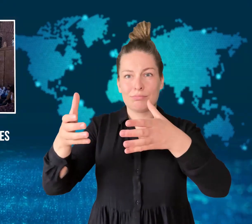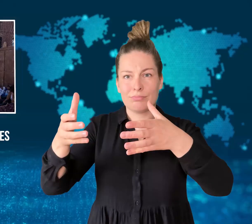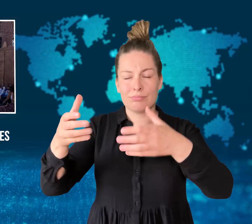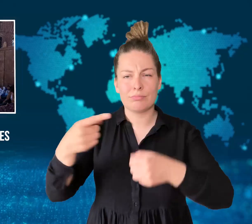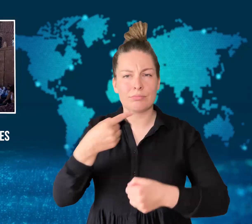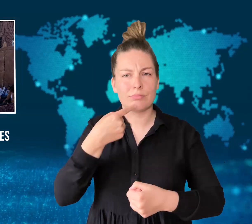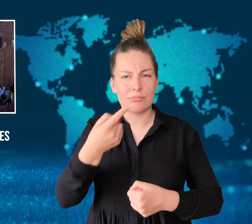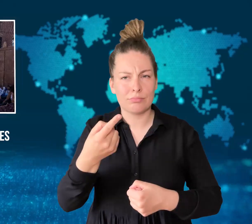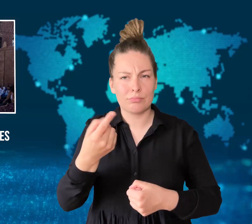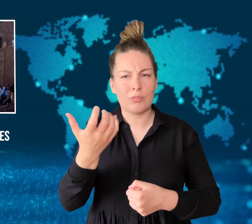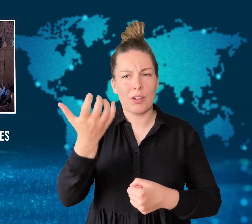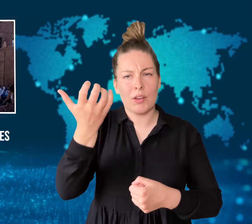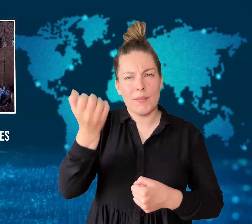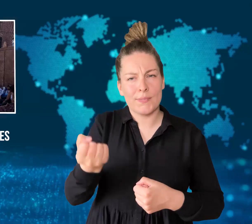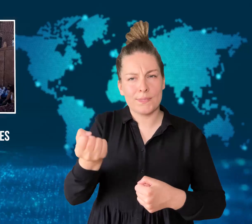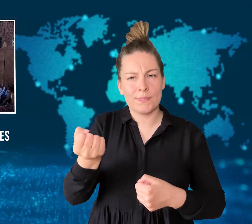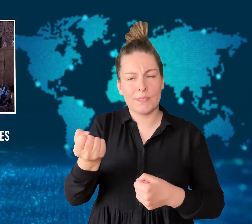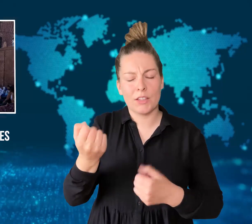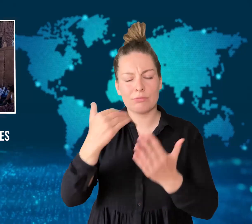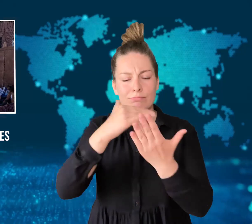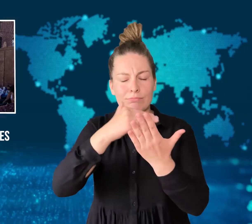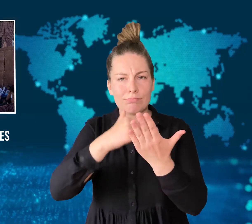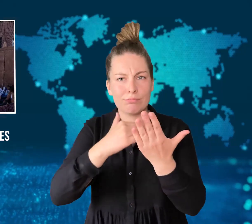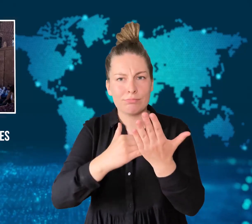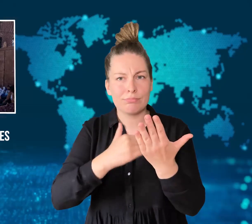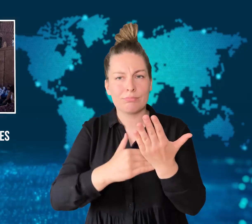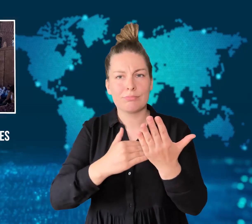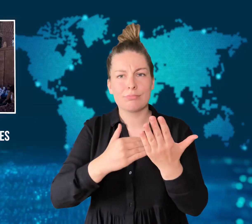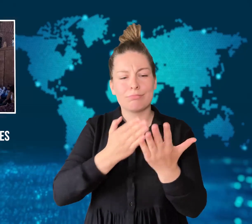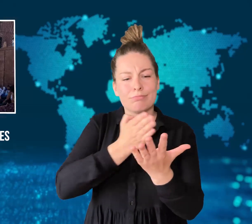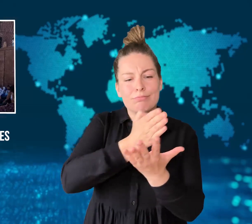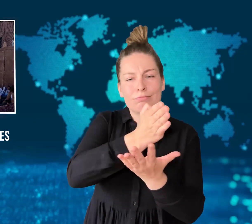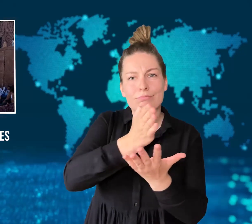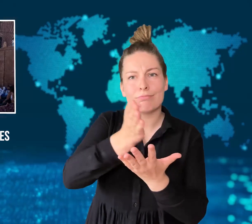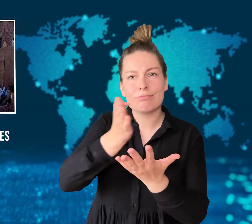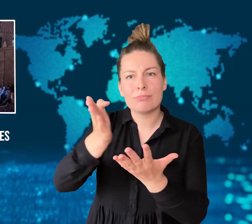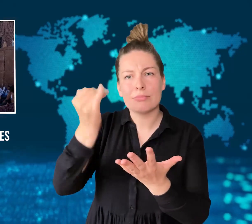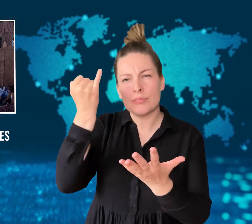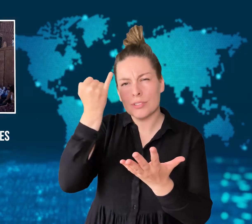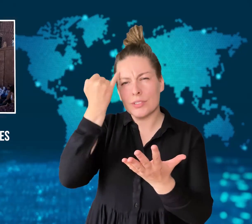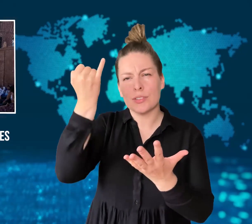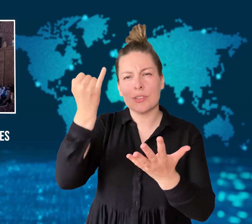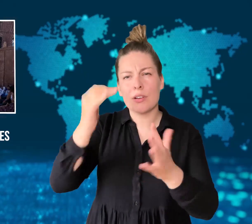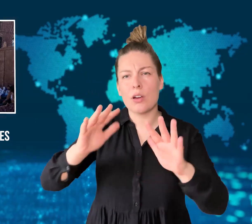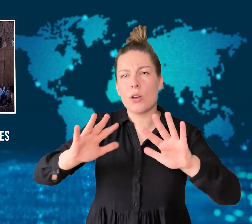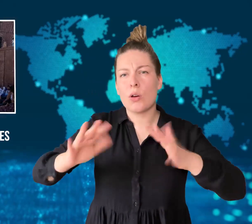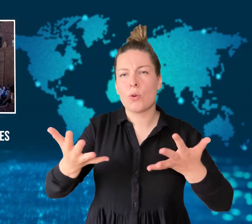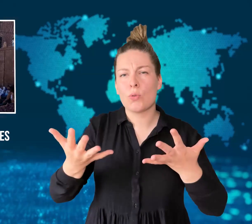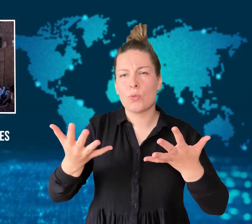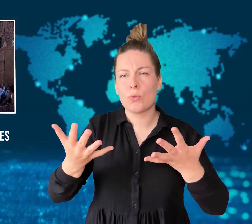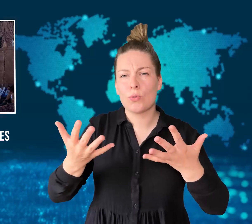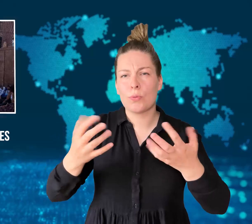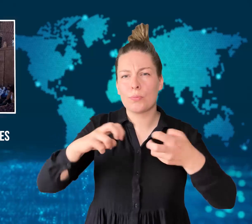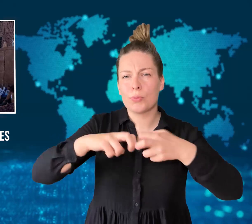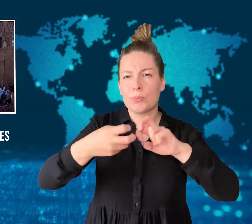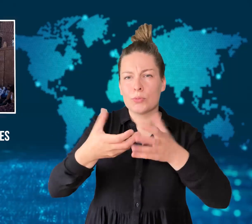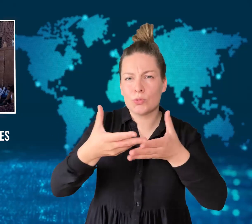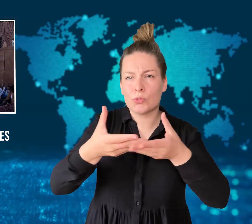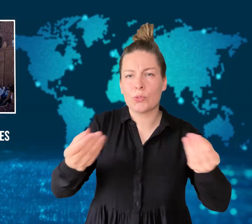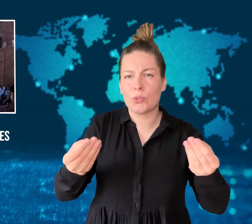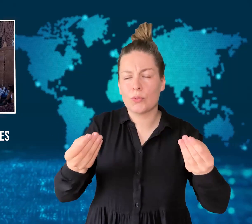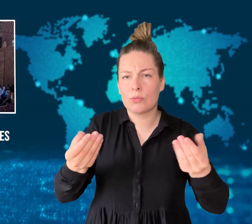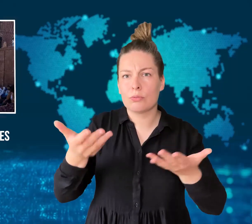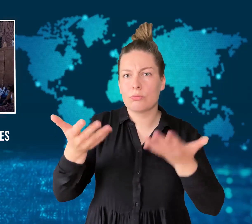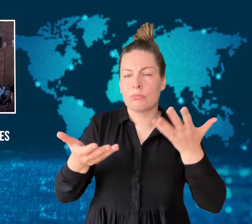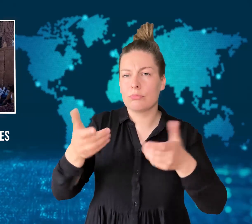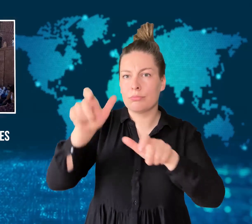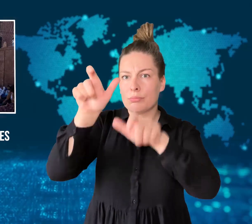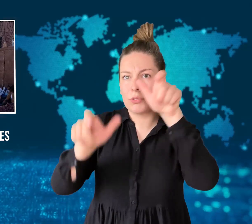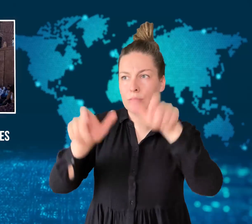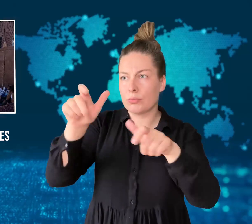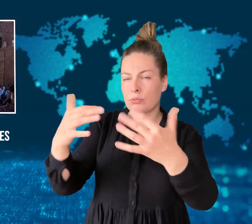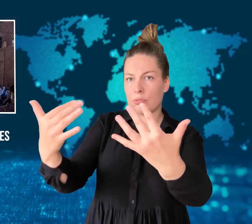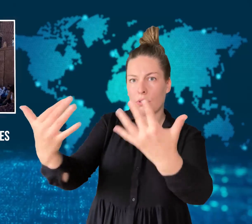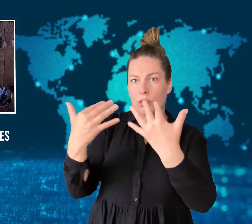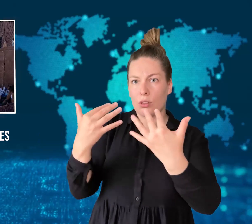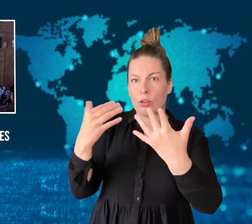Biden's administration said that there would be other measures in place to